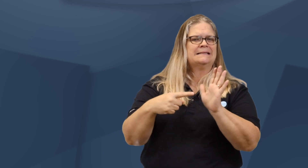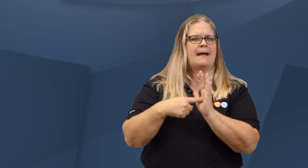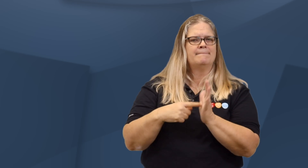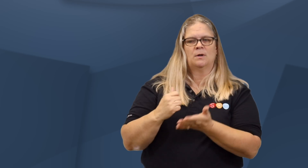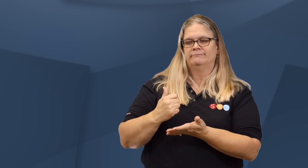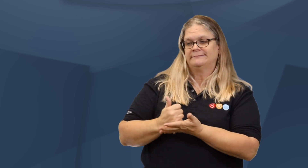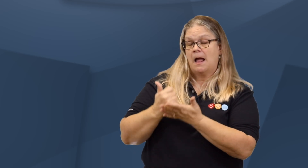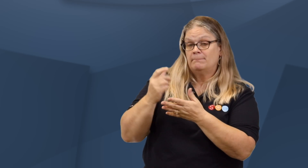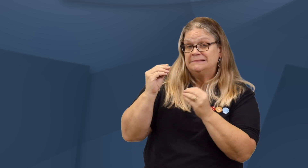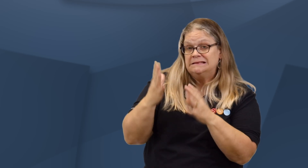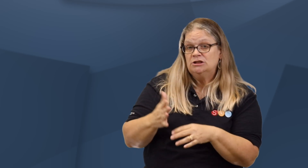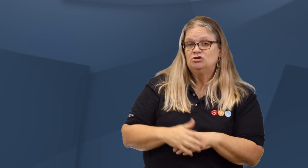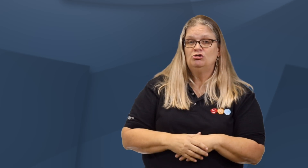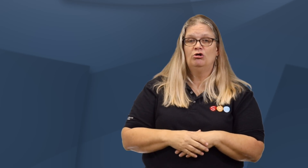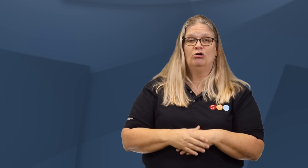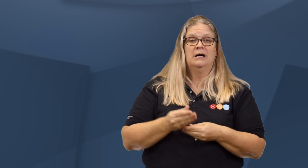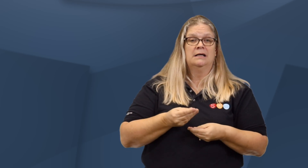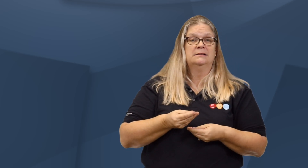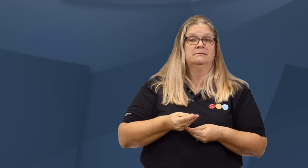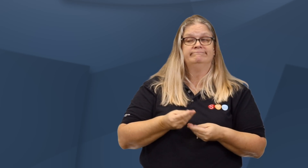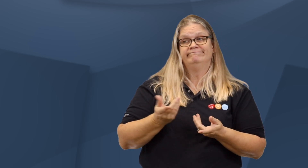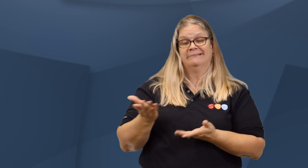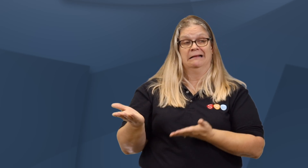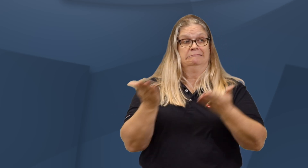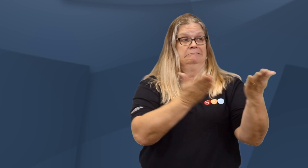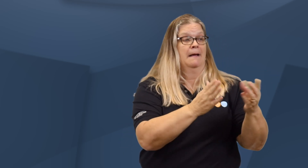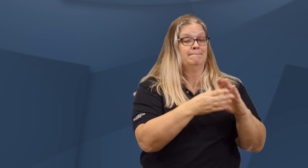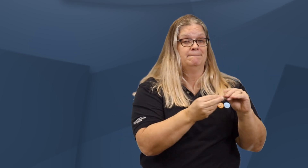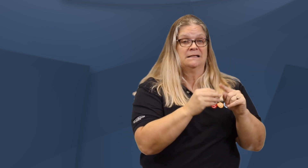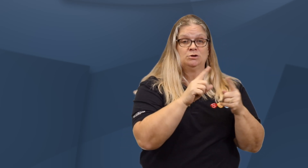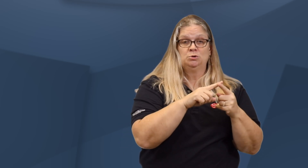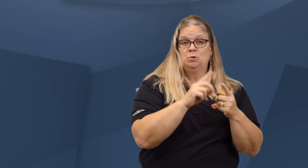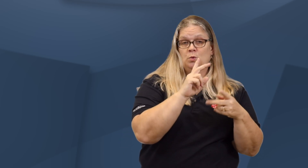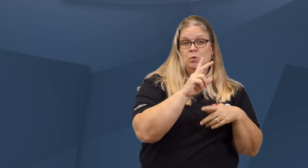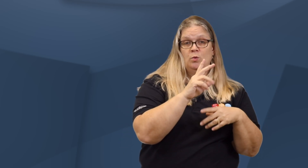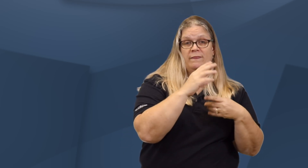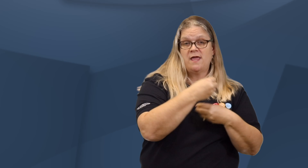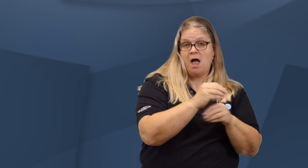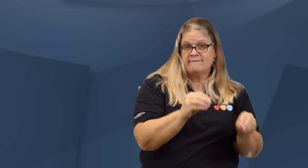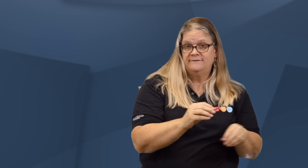So, for example, having them help the teacher deliver messages to the office.